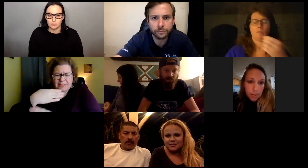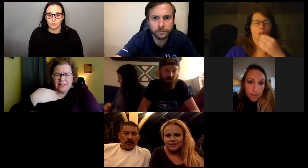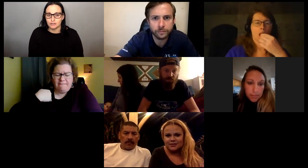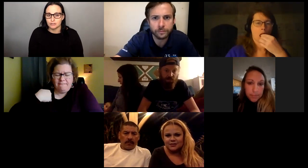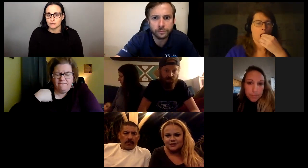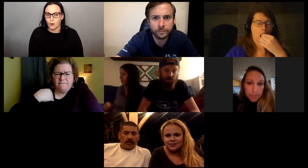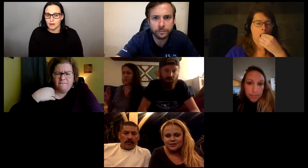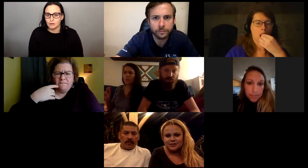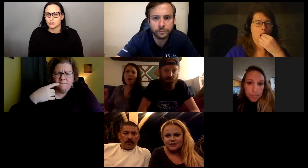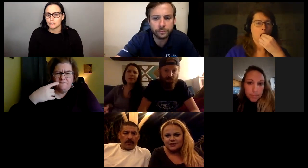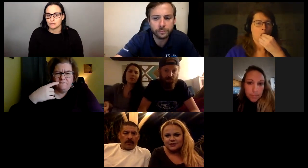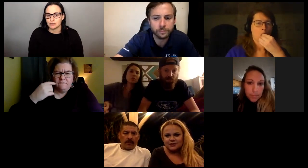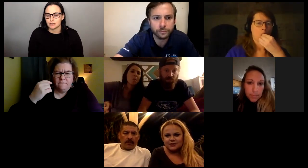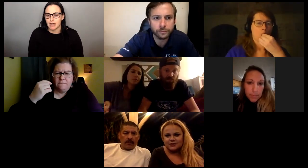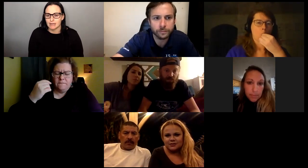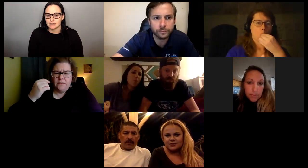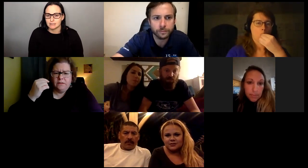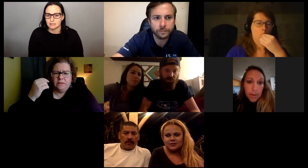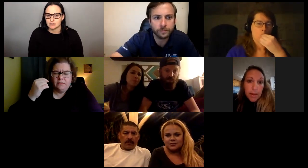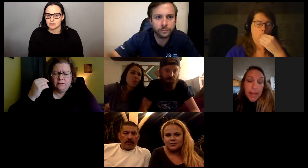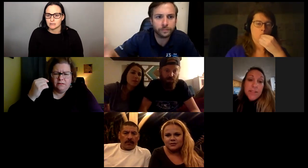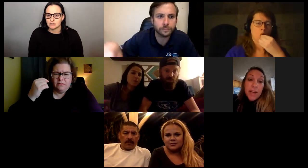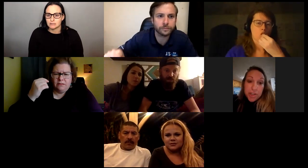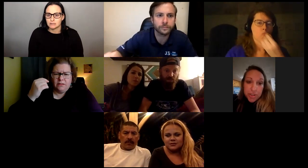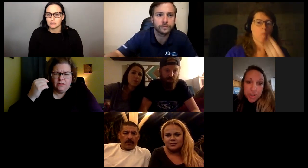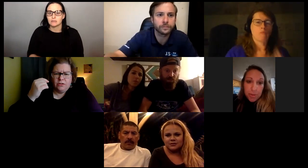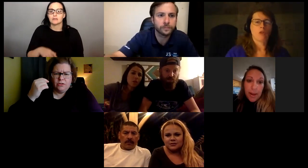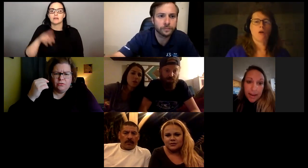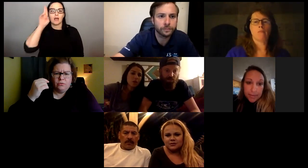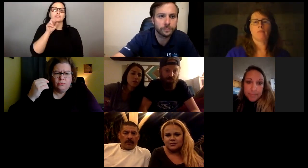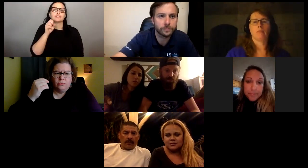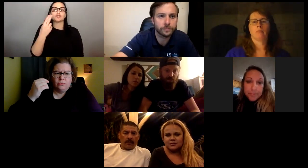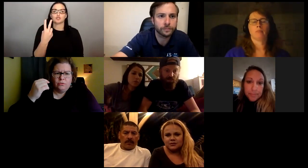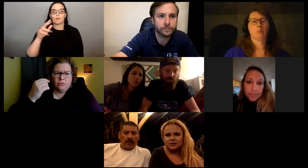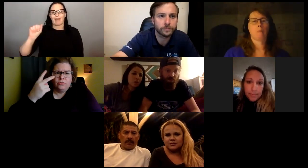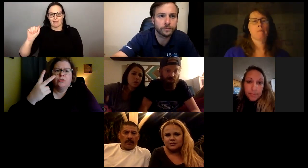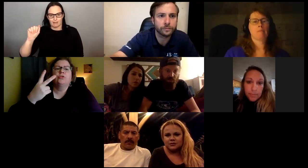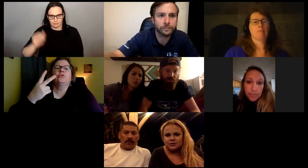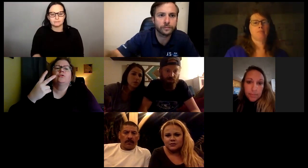uh there's one or two that your son has he has ushers 2a